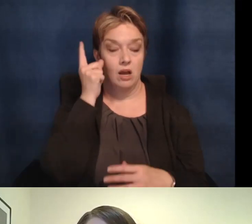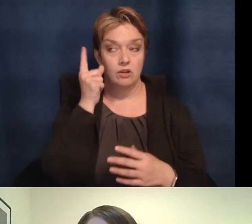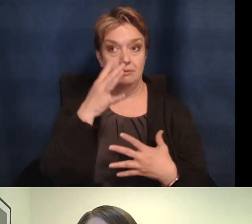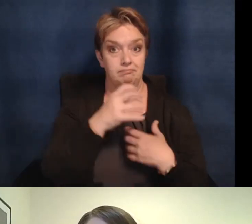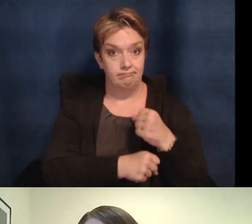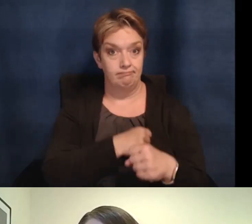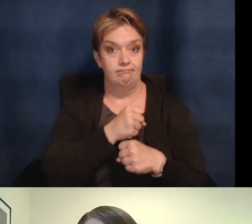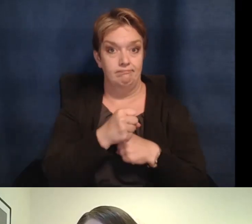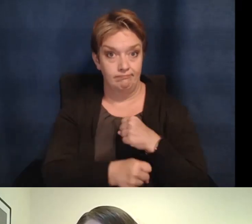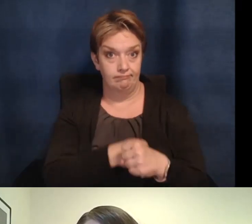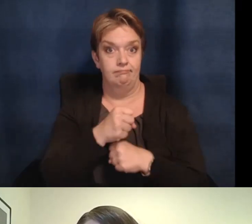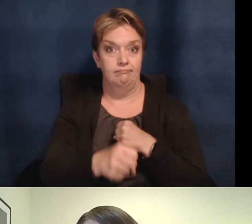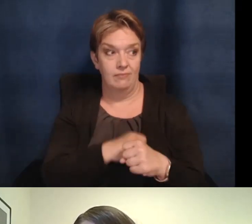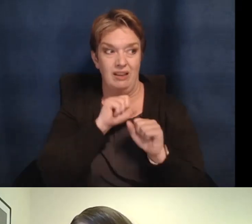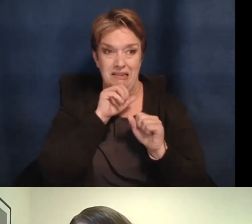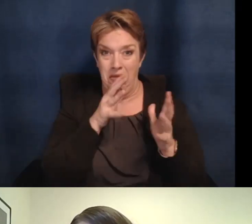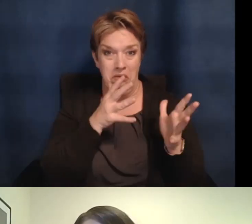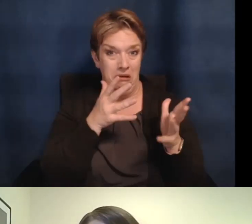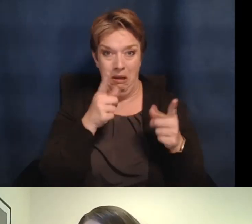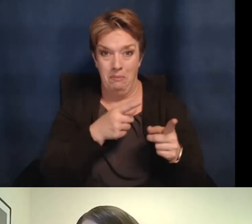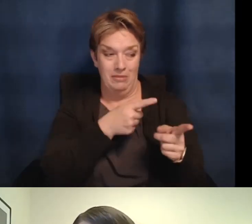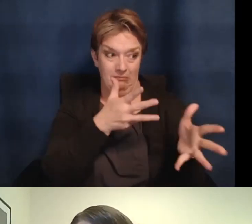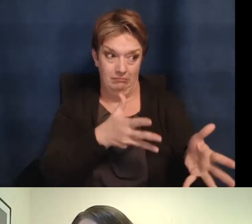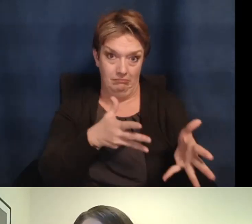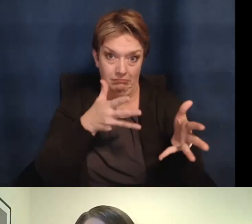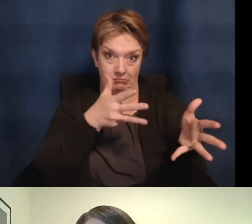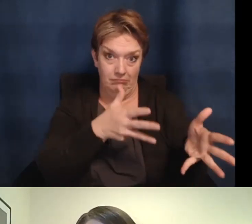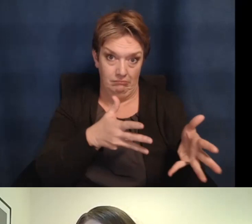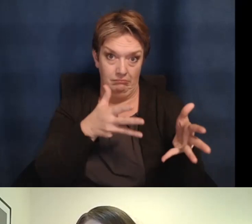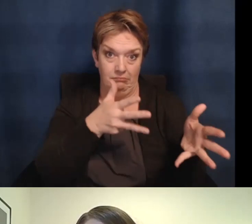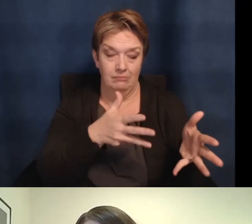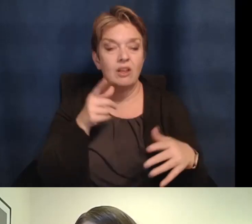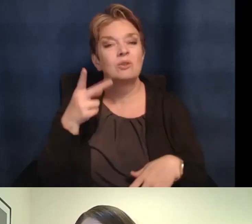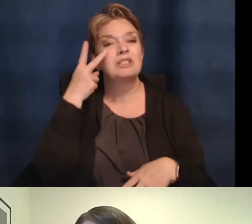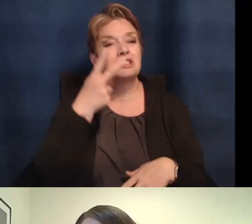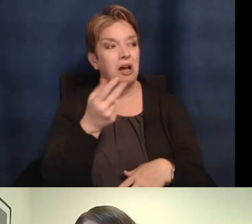so by the time Miss O’Keeffe had seen it in 1935, it had already been vacant for quite some time.